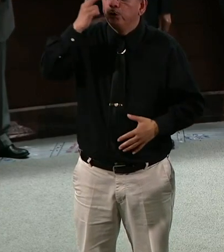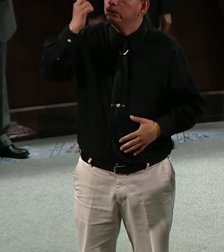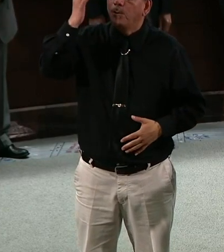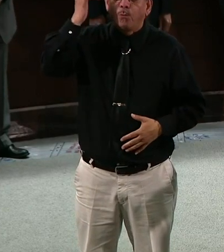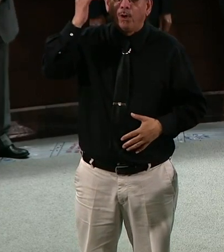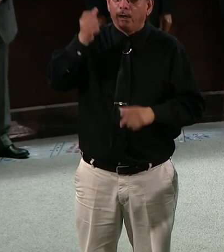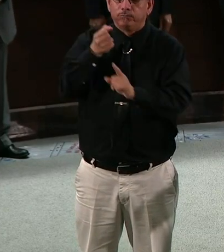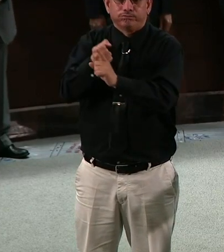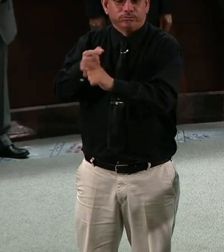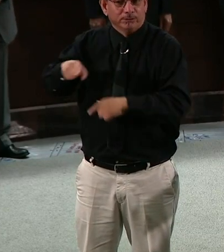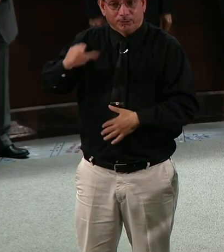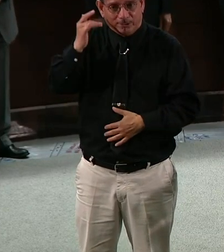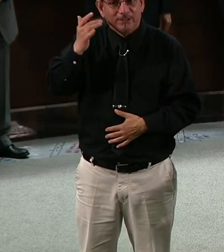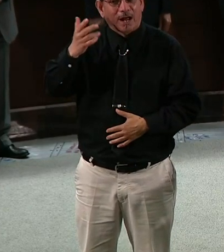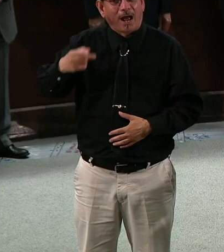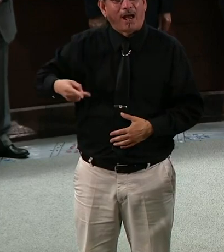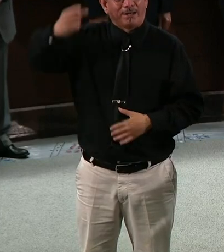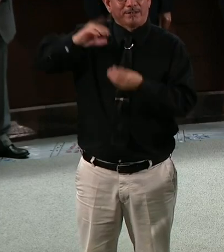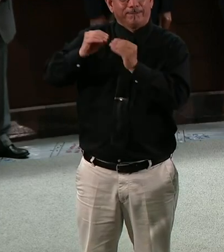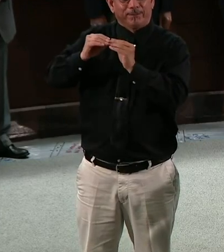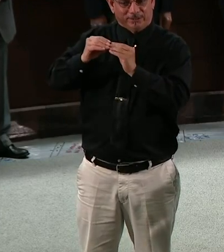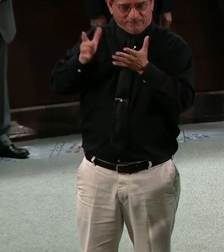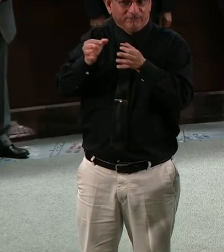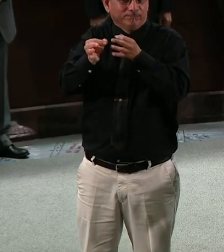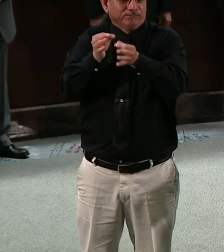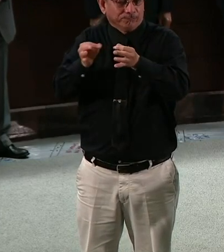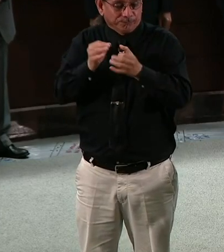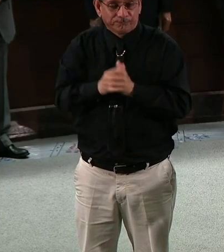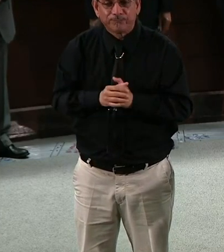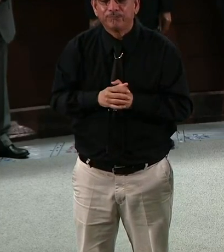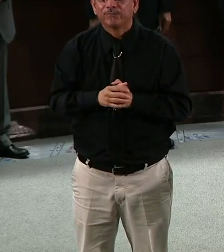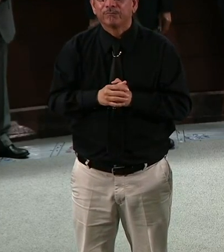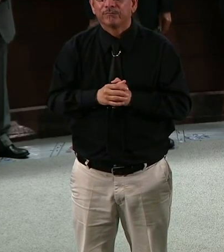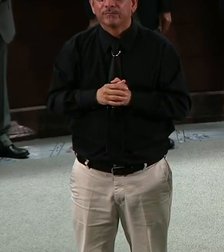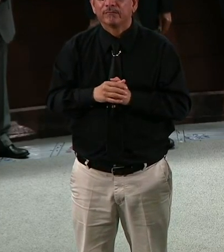THOUGH YEAH MR ONE AS I WAS FOR